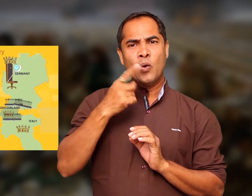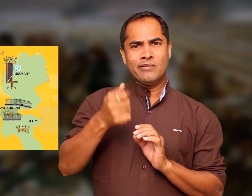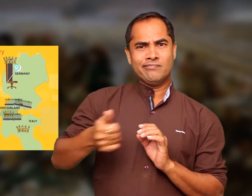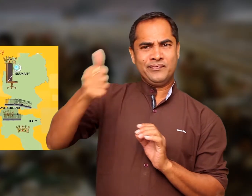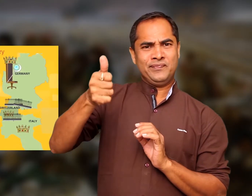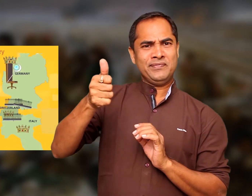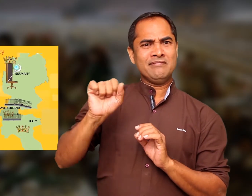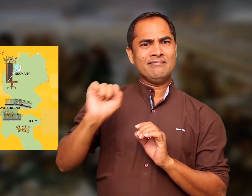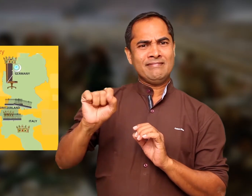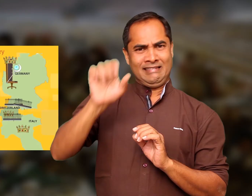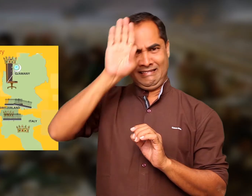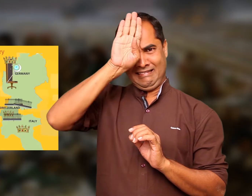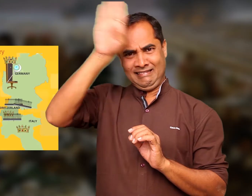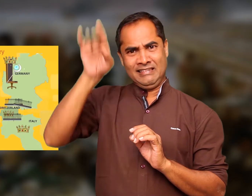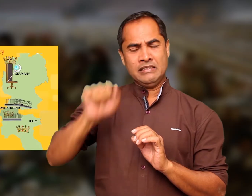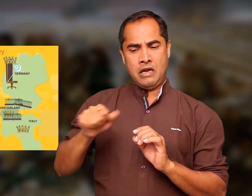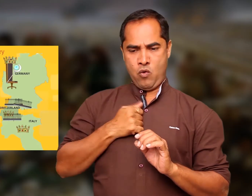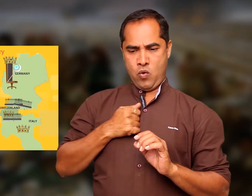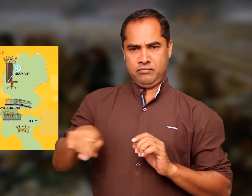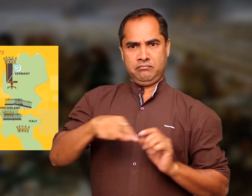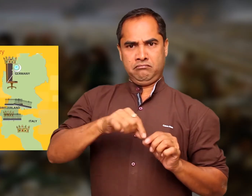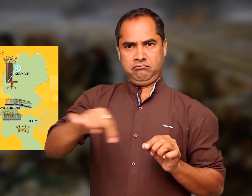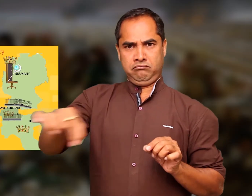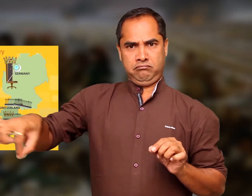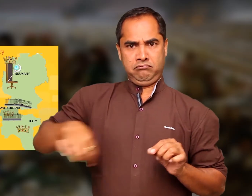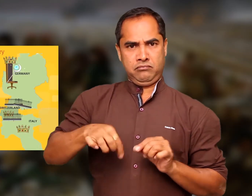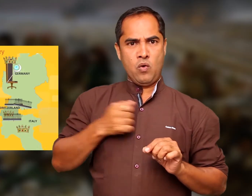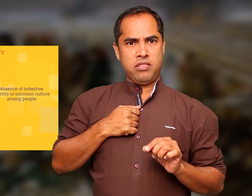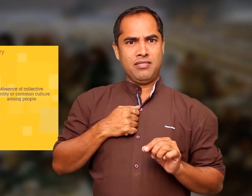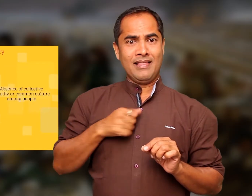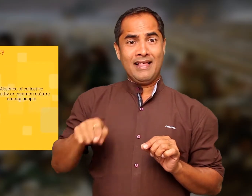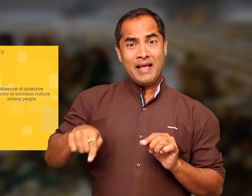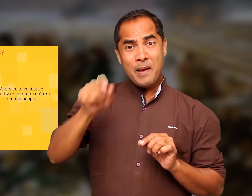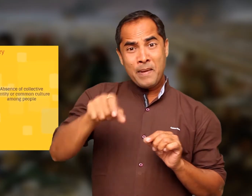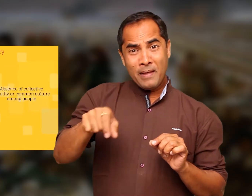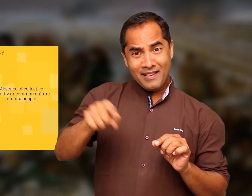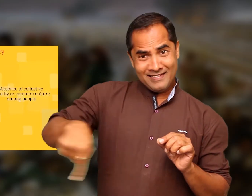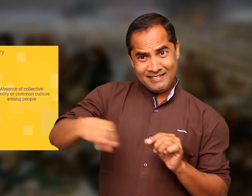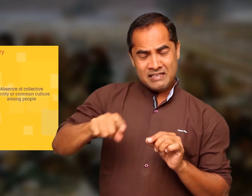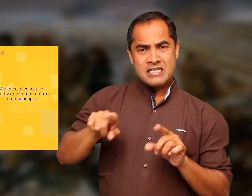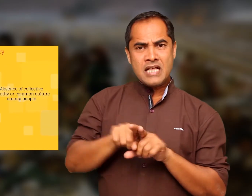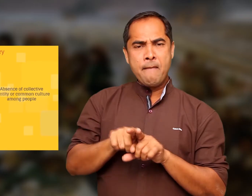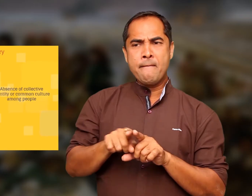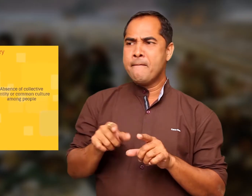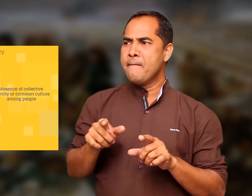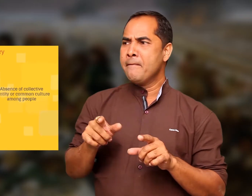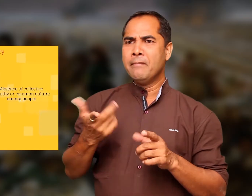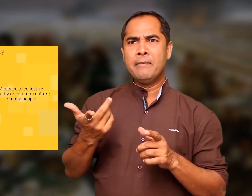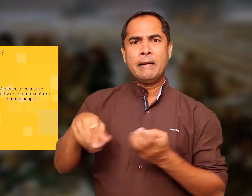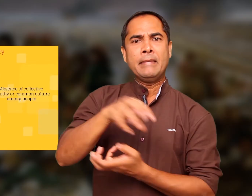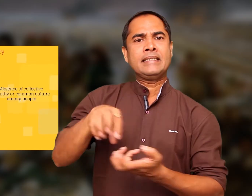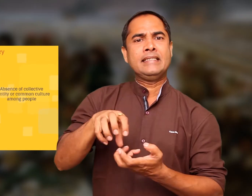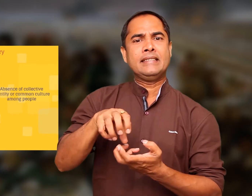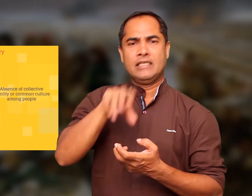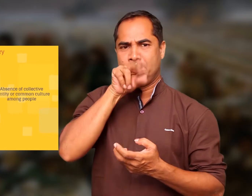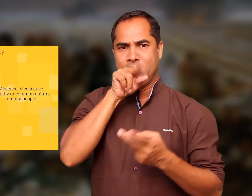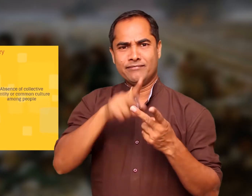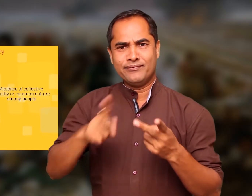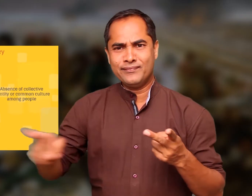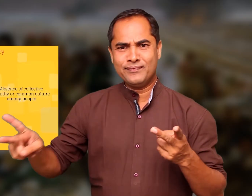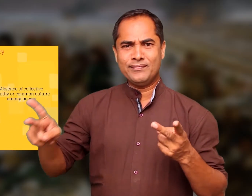The rulers of these kingdoms had their own territories and diverse people lived